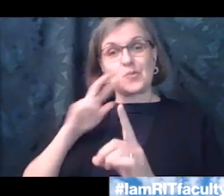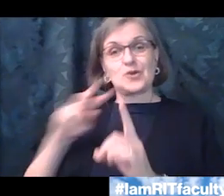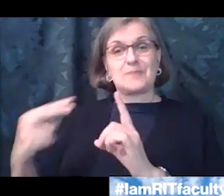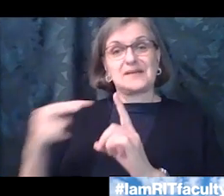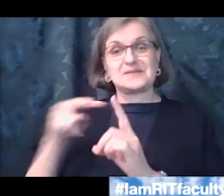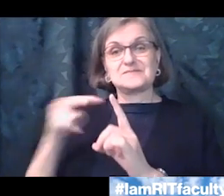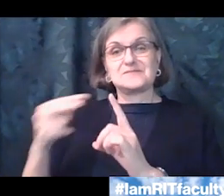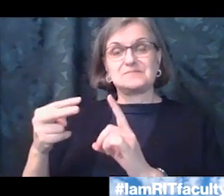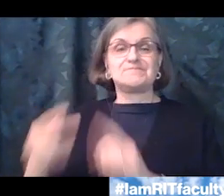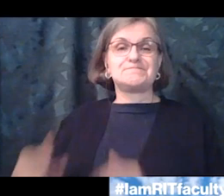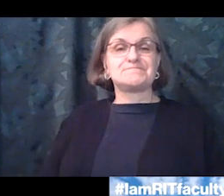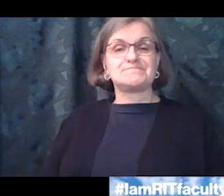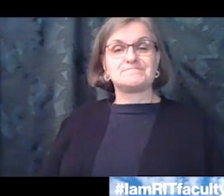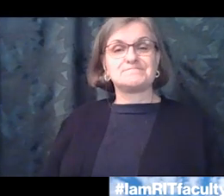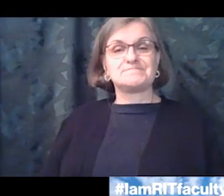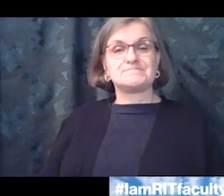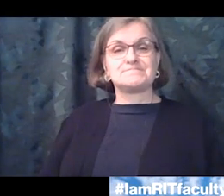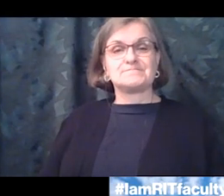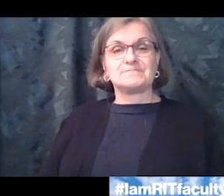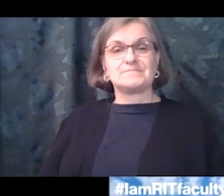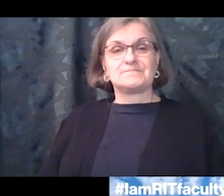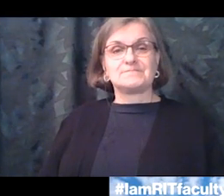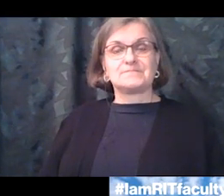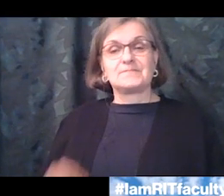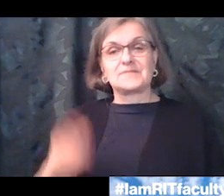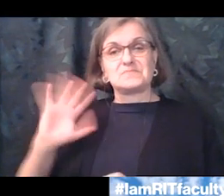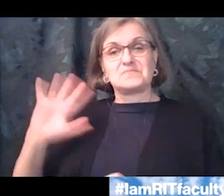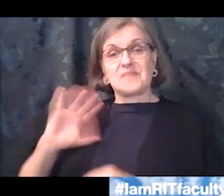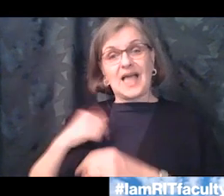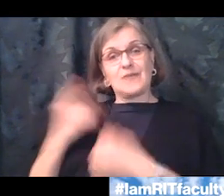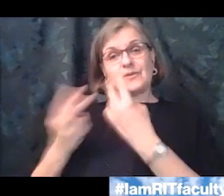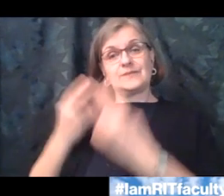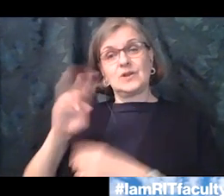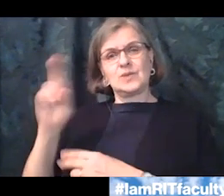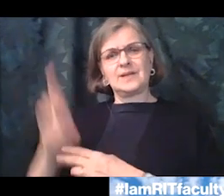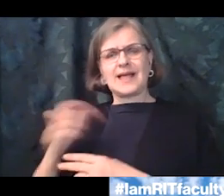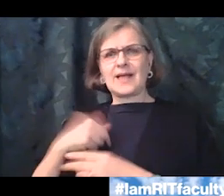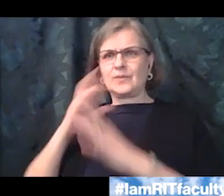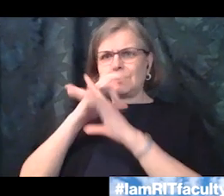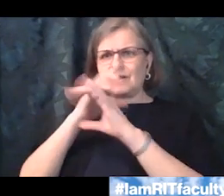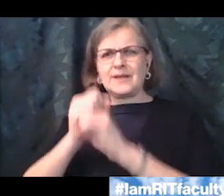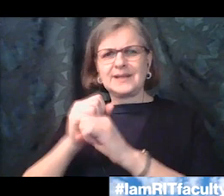do. However, when I visited Rochester I was attracted by the vibrant downtown.